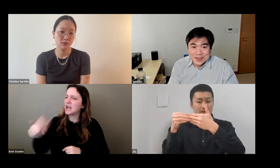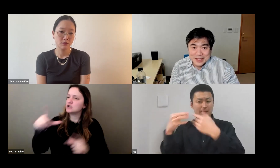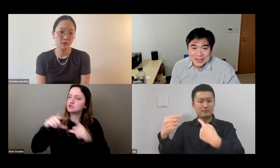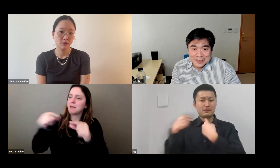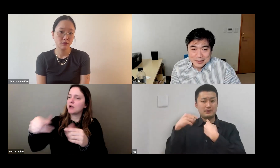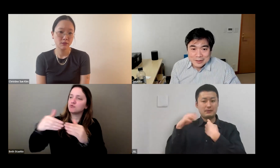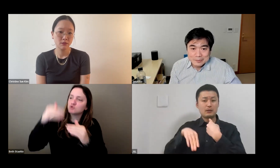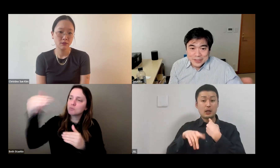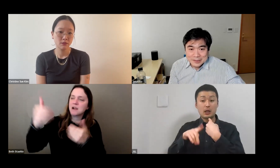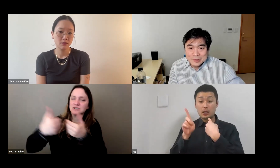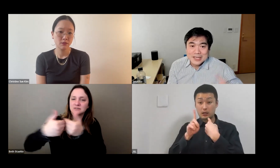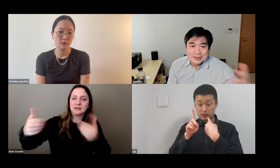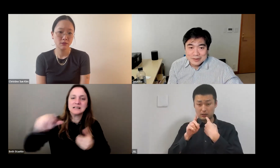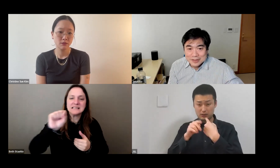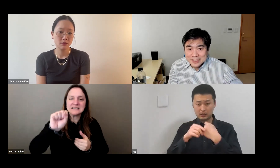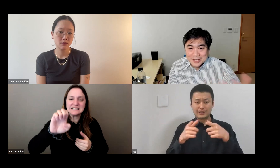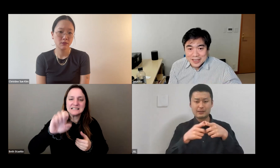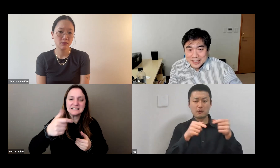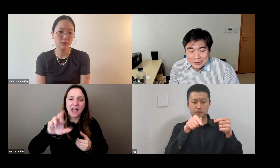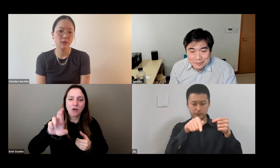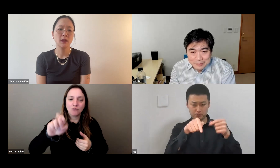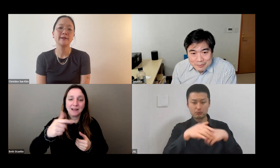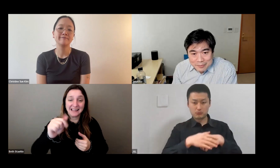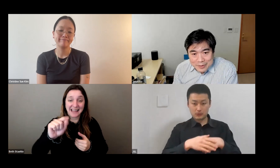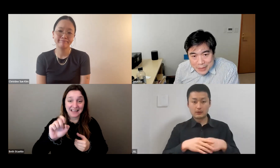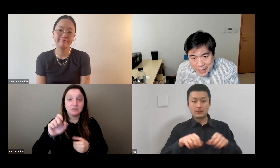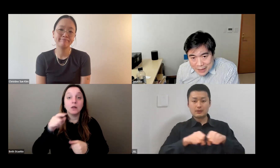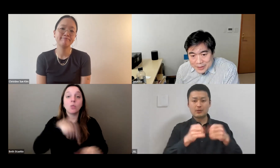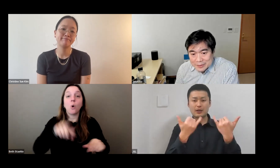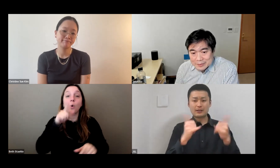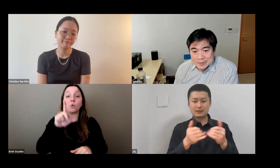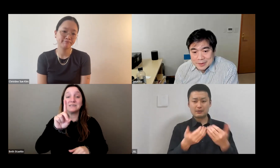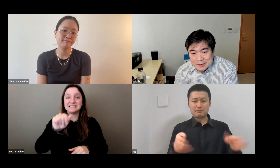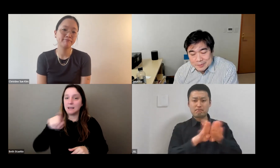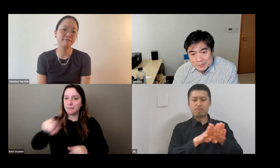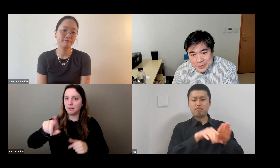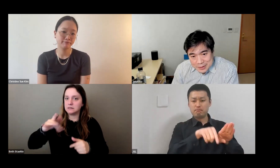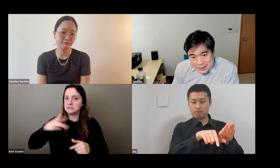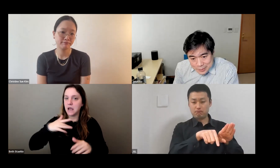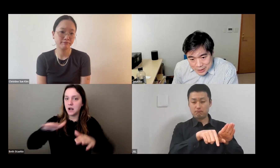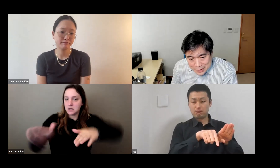And I think being together and having disabilities